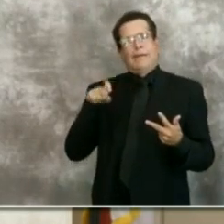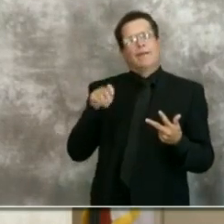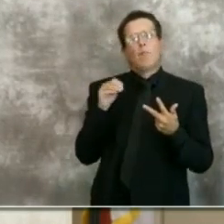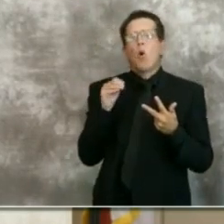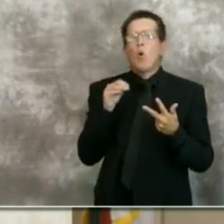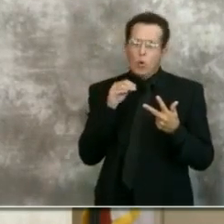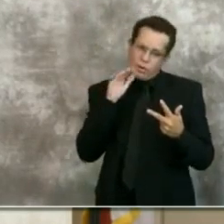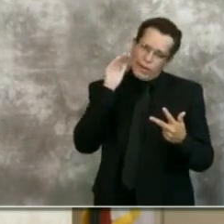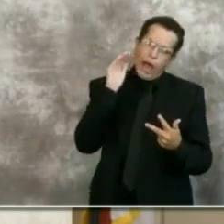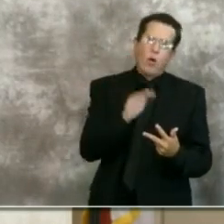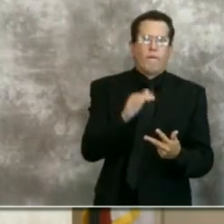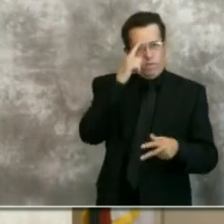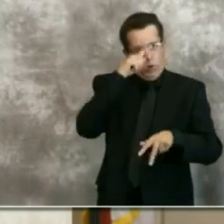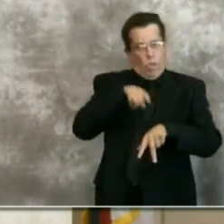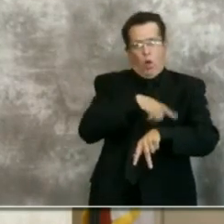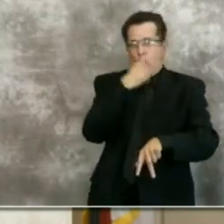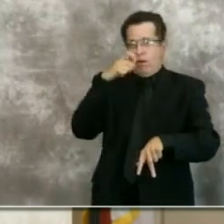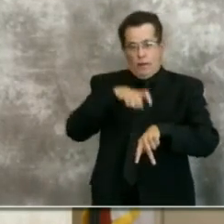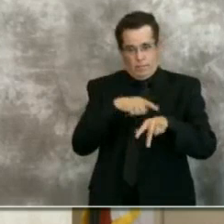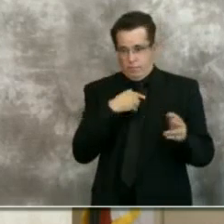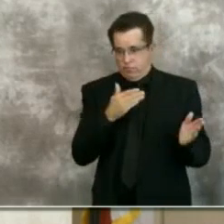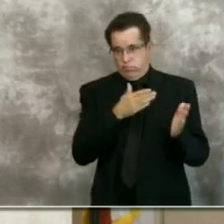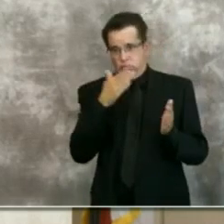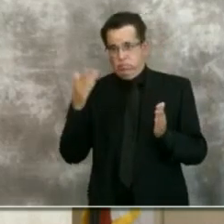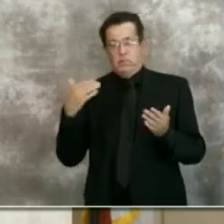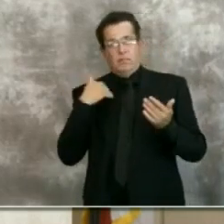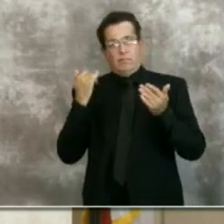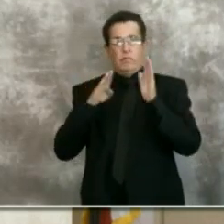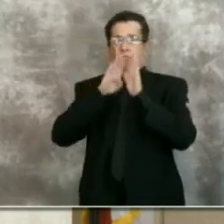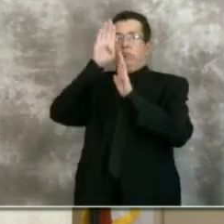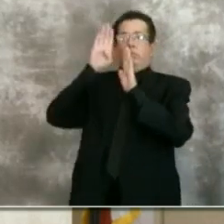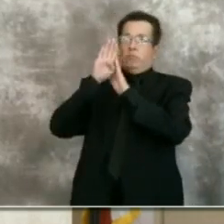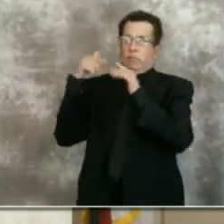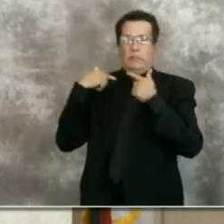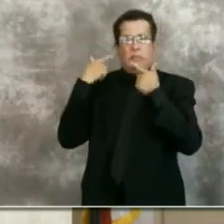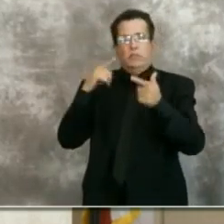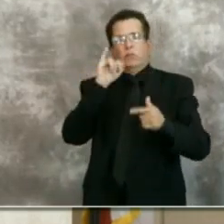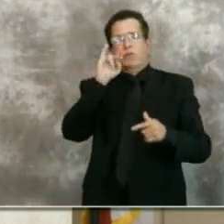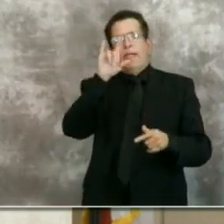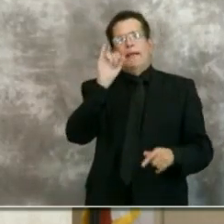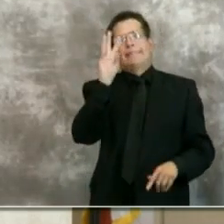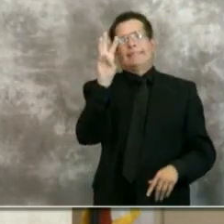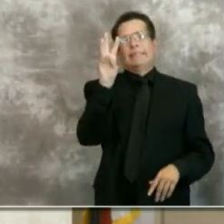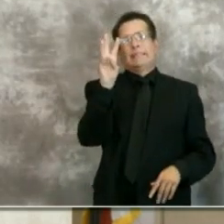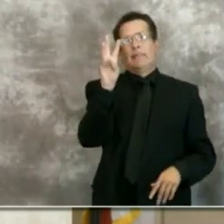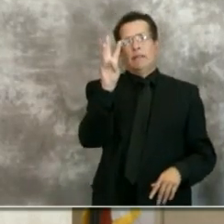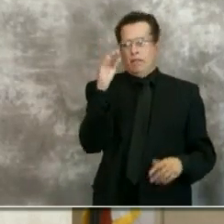TRIGGERS AND SO WE NEED TO GET OUR CASE RATES WE NEED TO GET DOWN AND WE NEED TO STAY DOWN FOR A SIGNIFICANT PERIOD OF